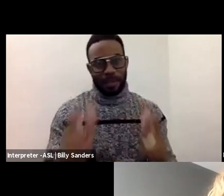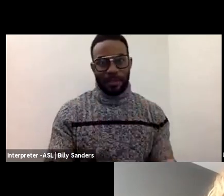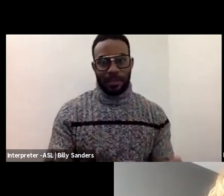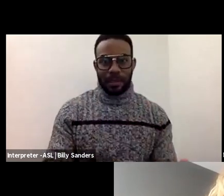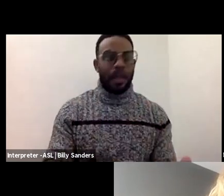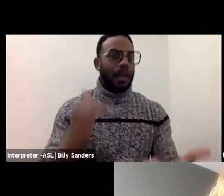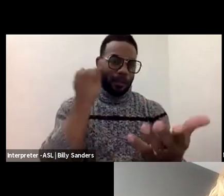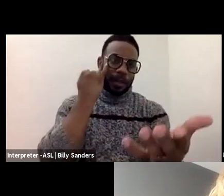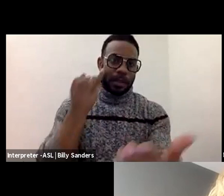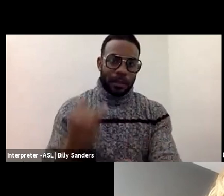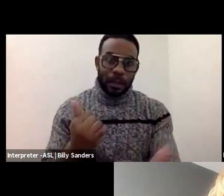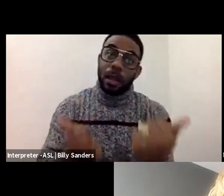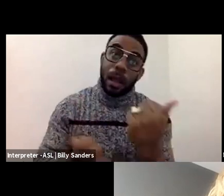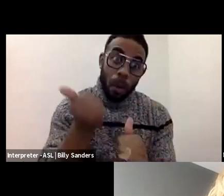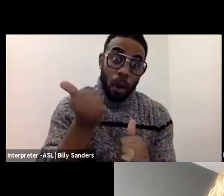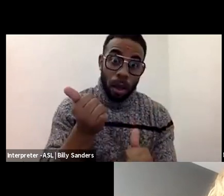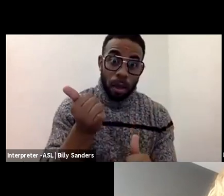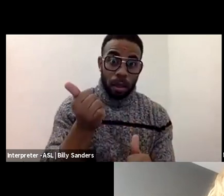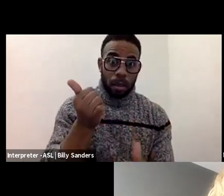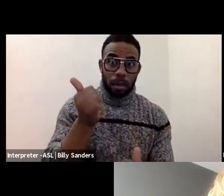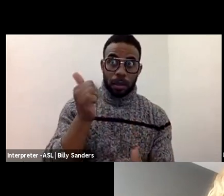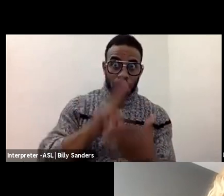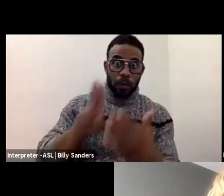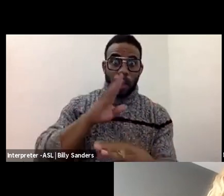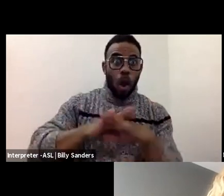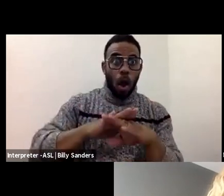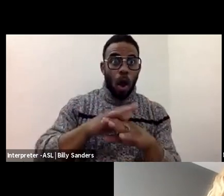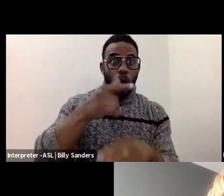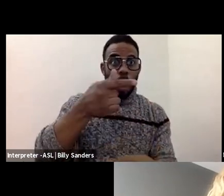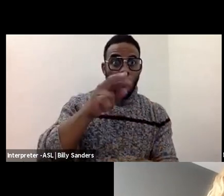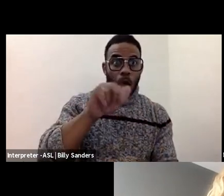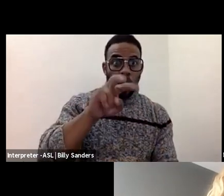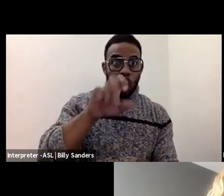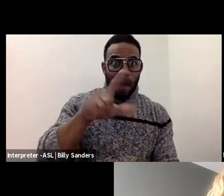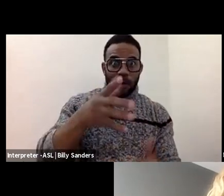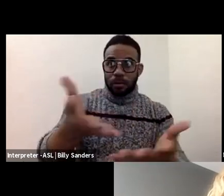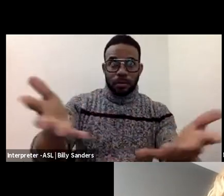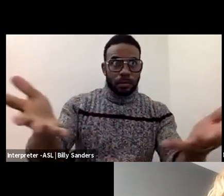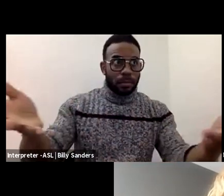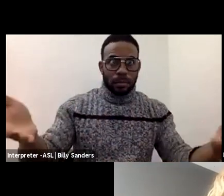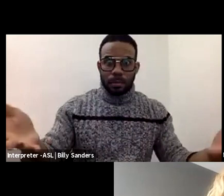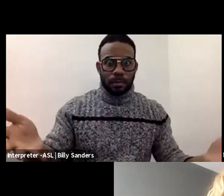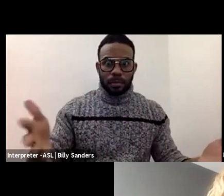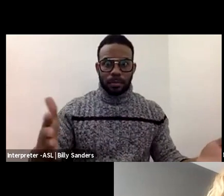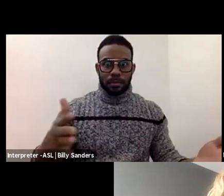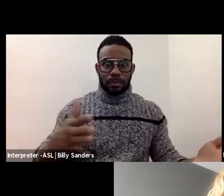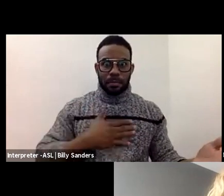Like for example, the majority of the Roehampton University is on gravel. And my section, the English